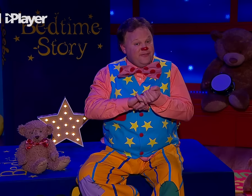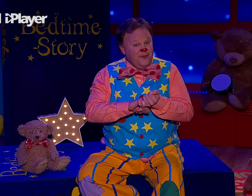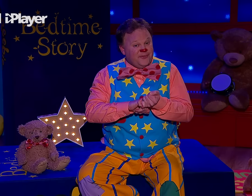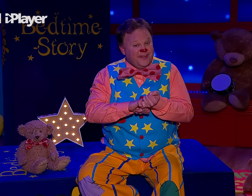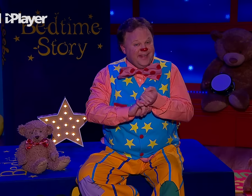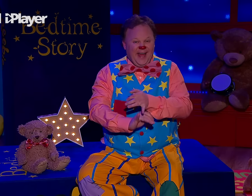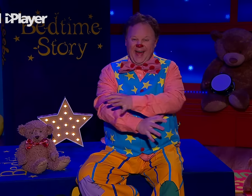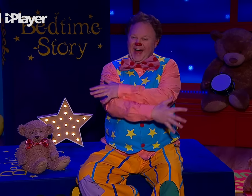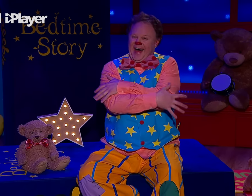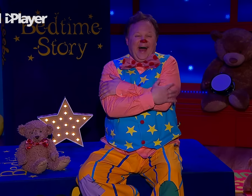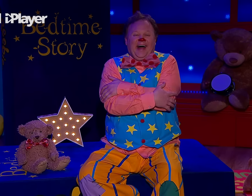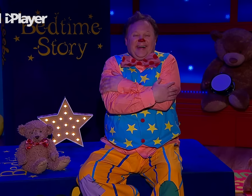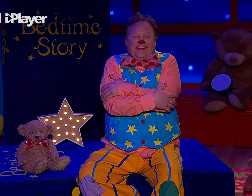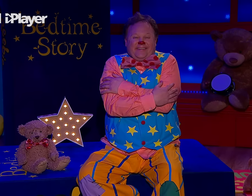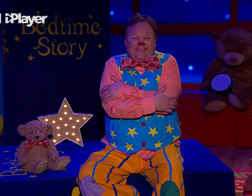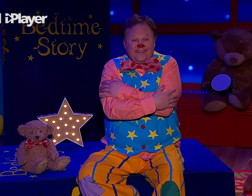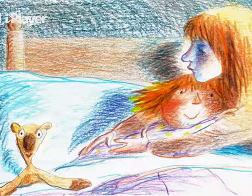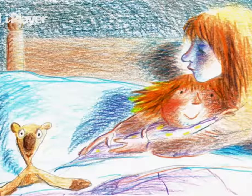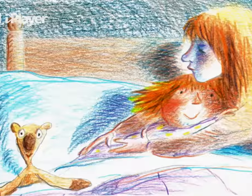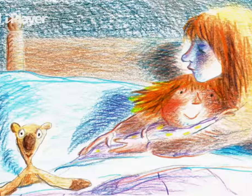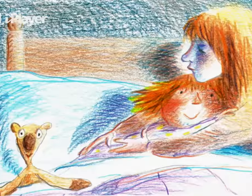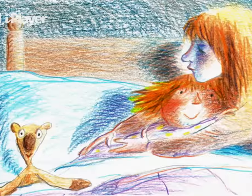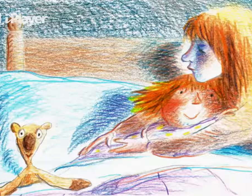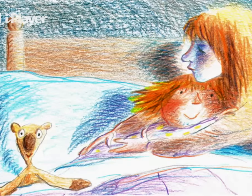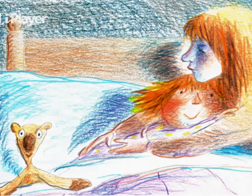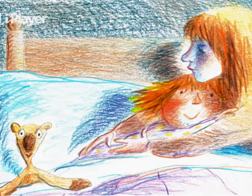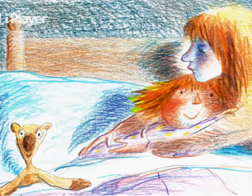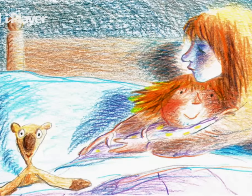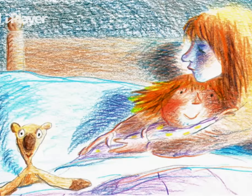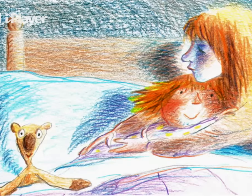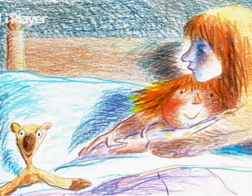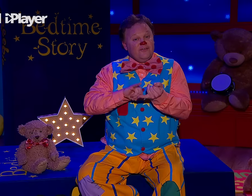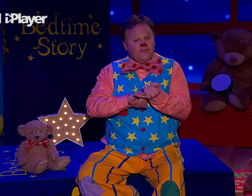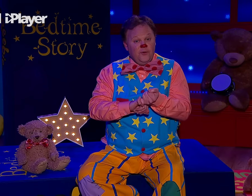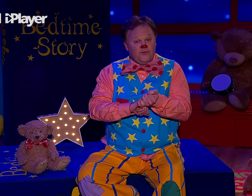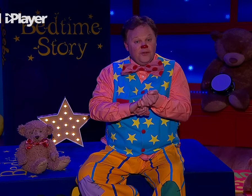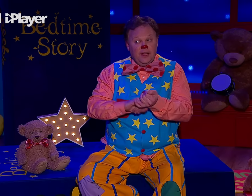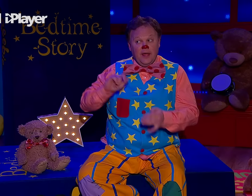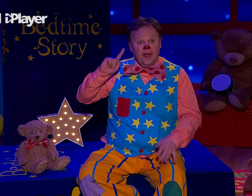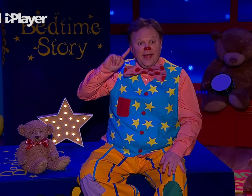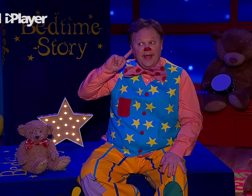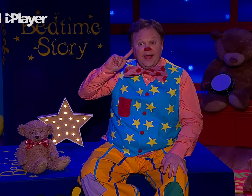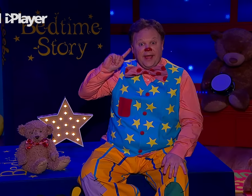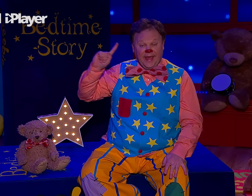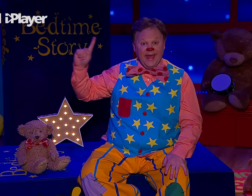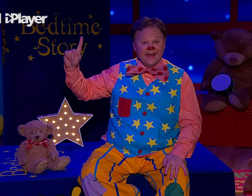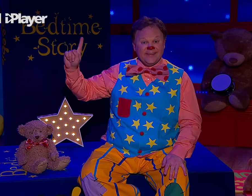susan hugs susan hears